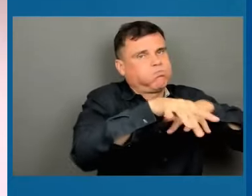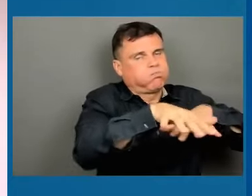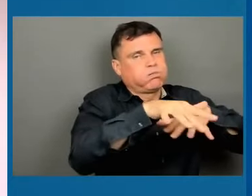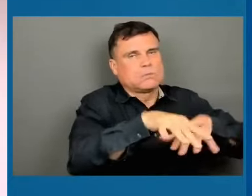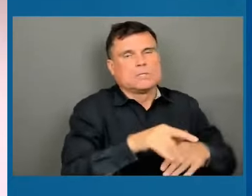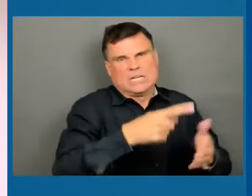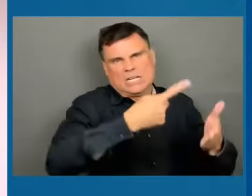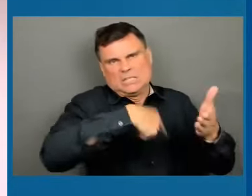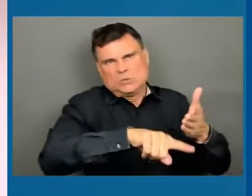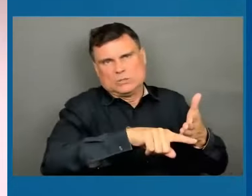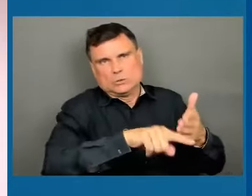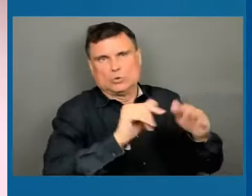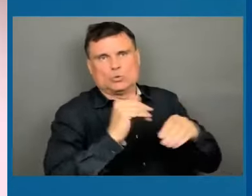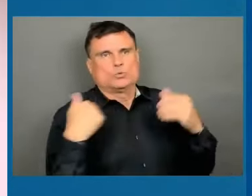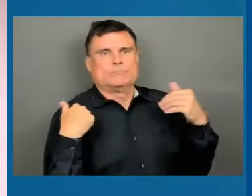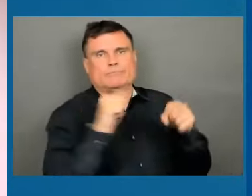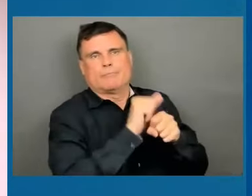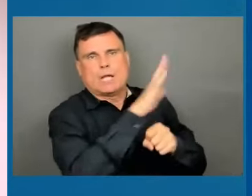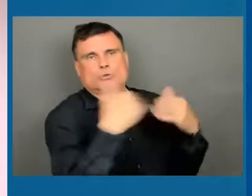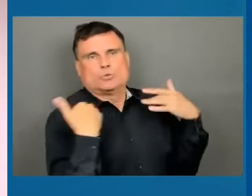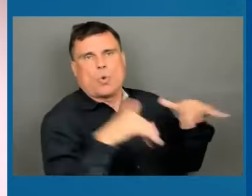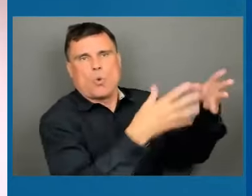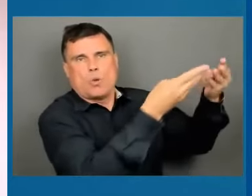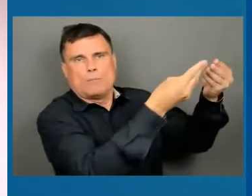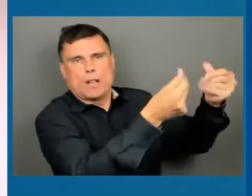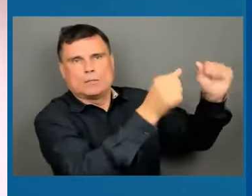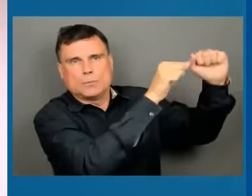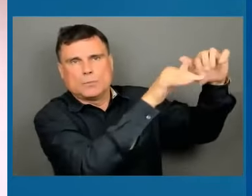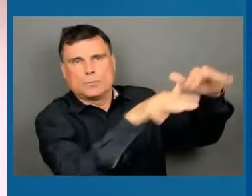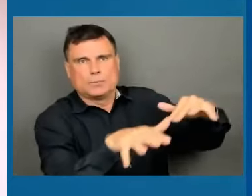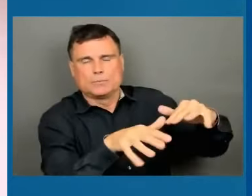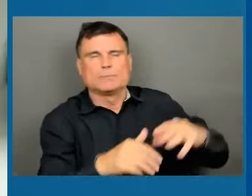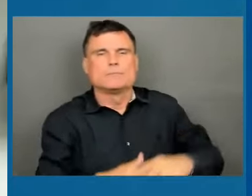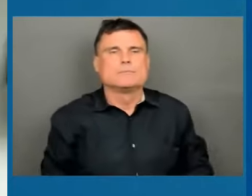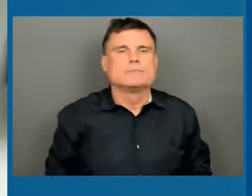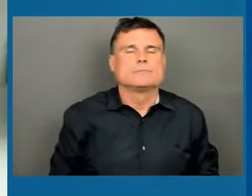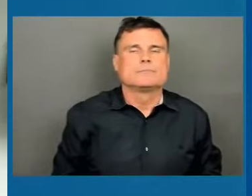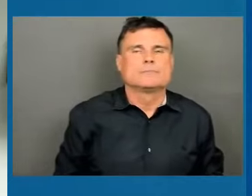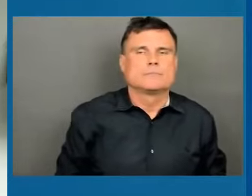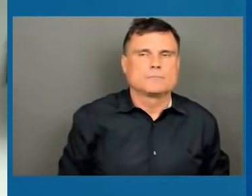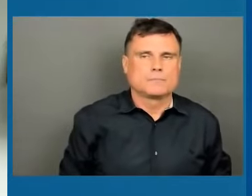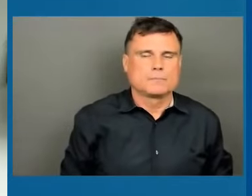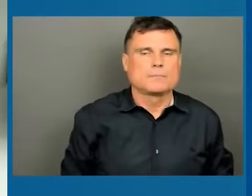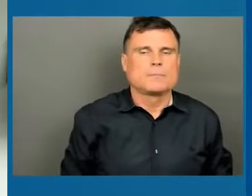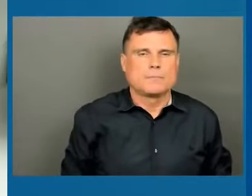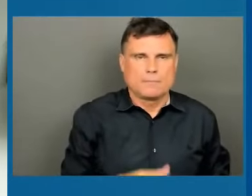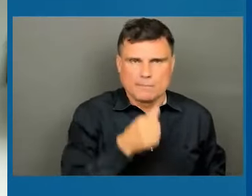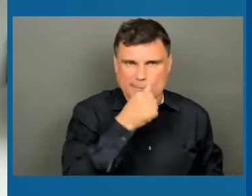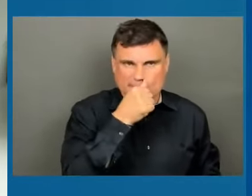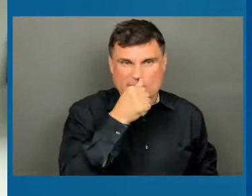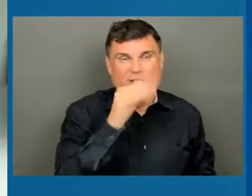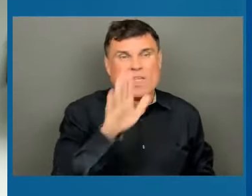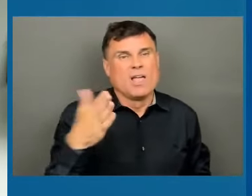My question is for Peter. Earlier this week a large chunk